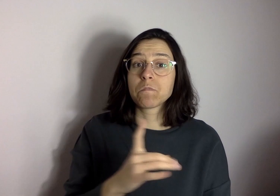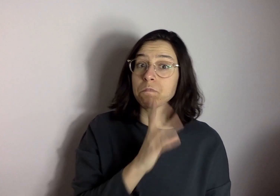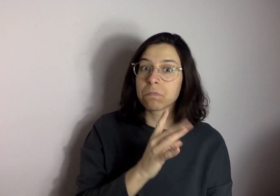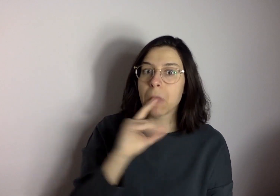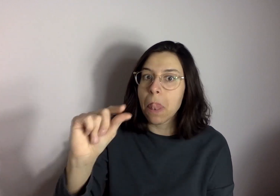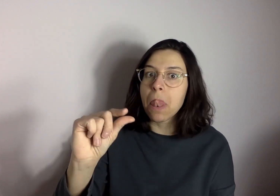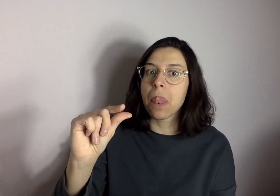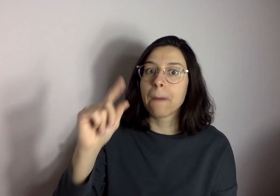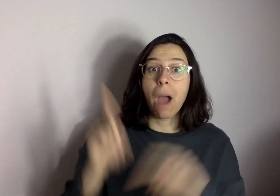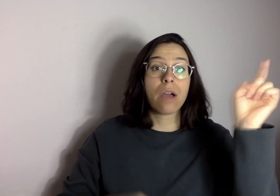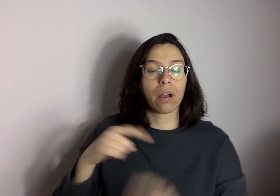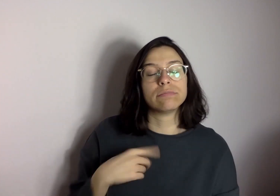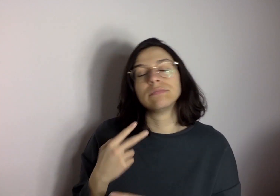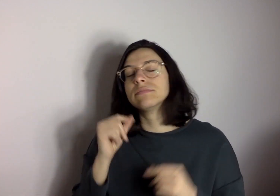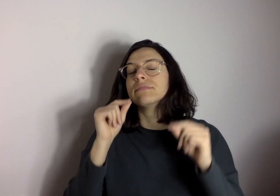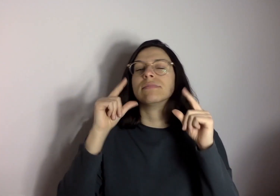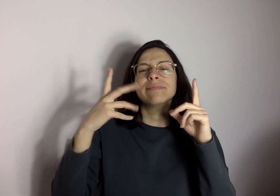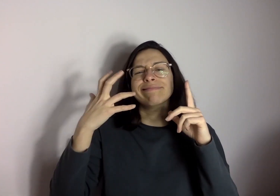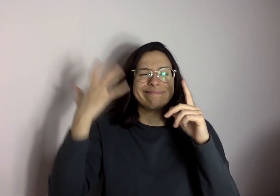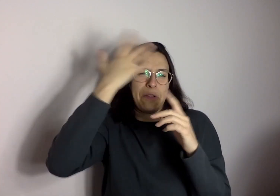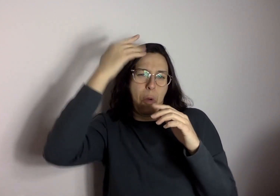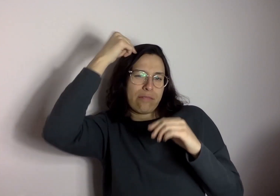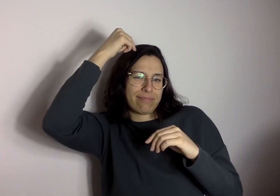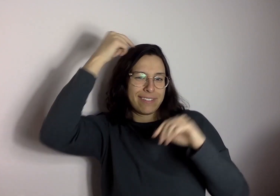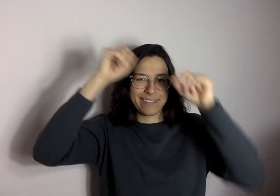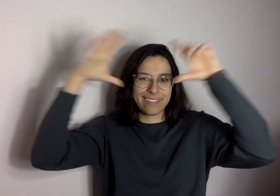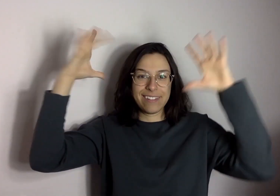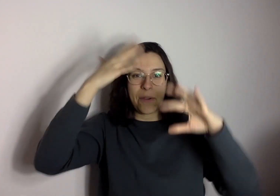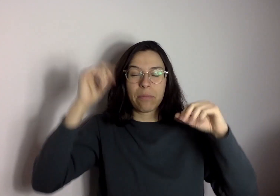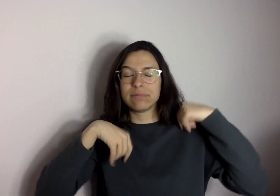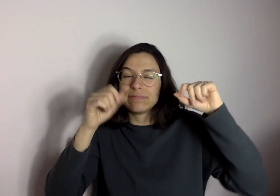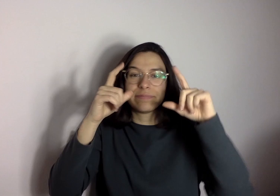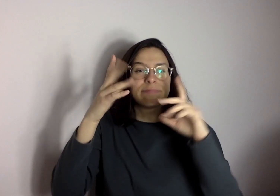and I rarly speak…sometimes I wake up in my dreams, so really I am not awake,